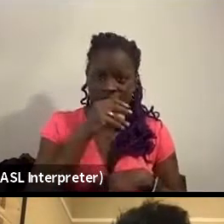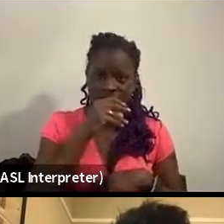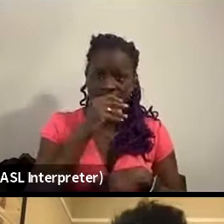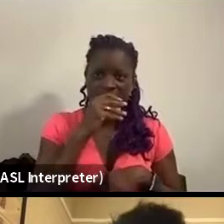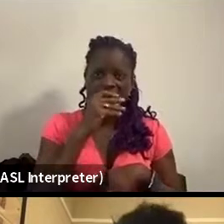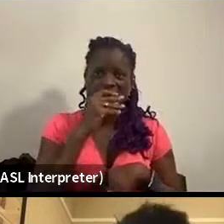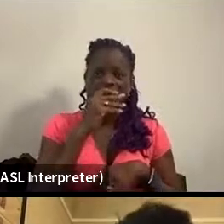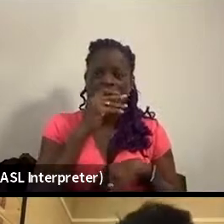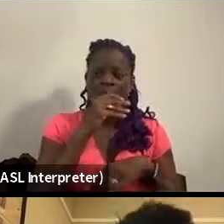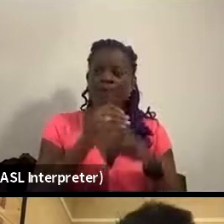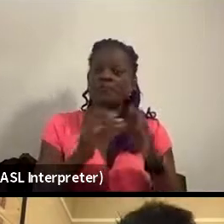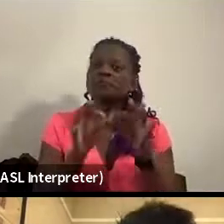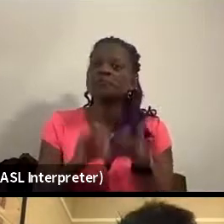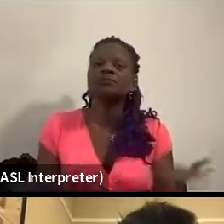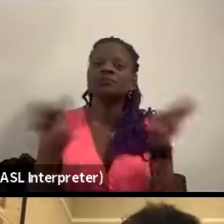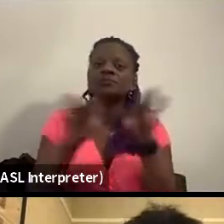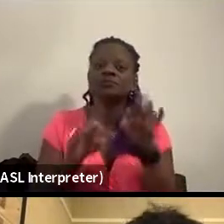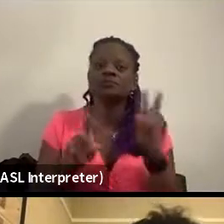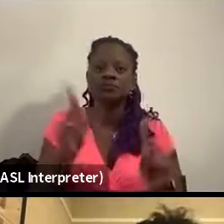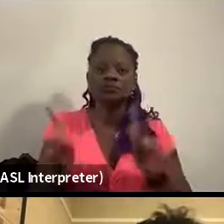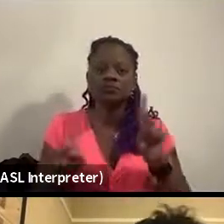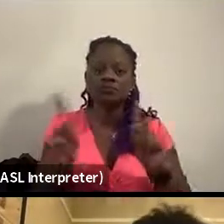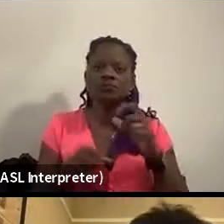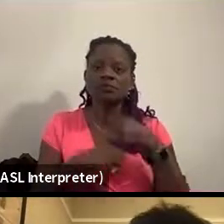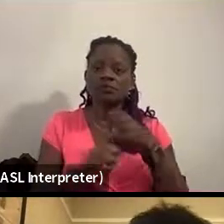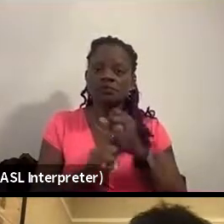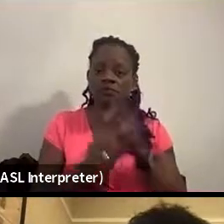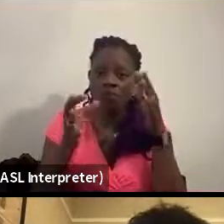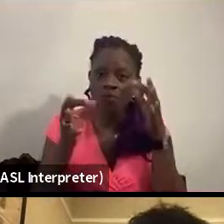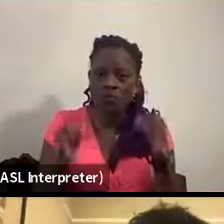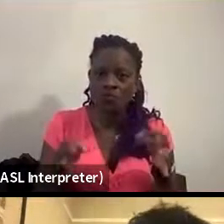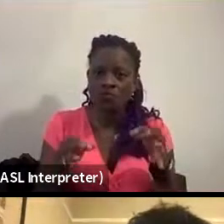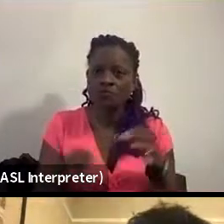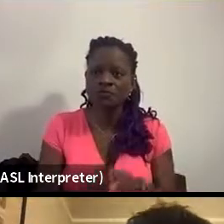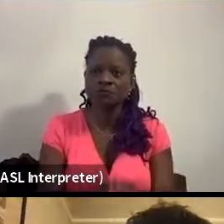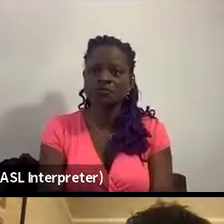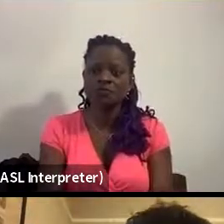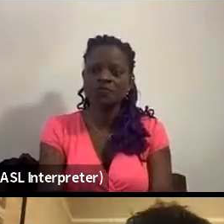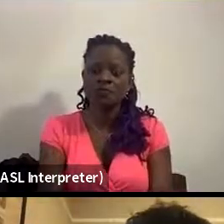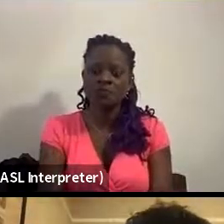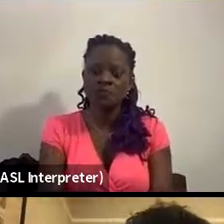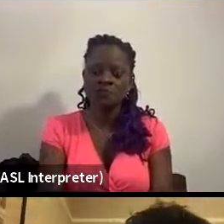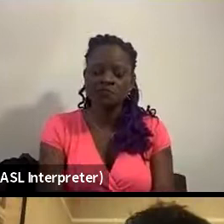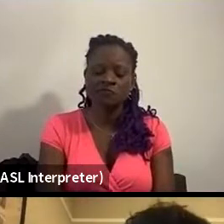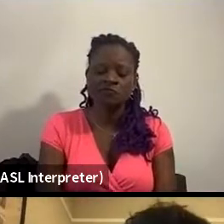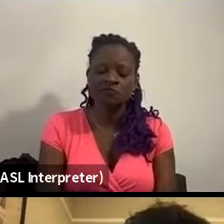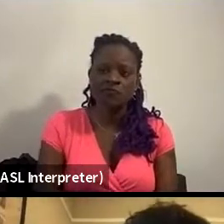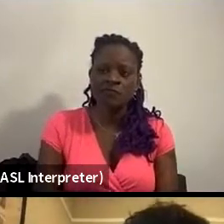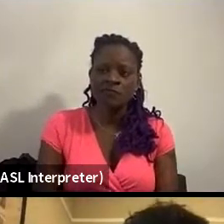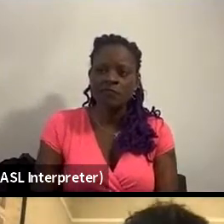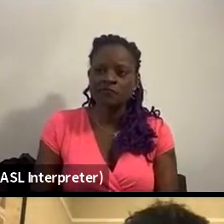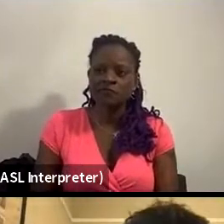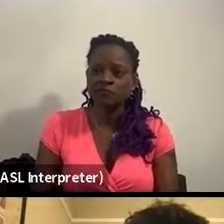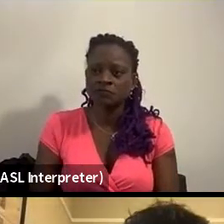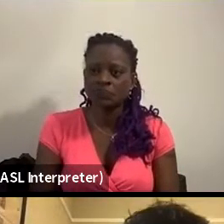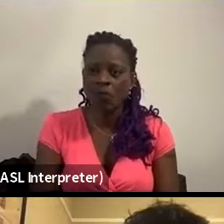make that decision when they're ready to do so. So then I guess that suggests that the that we're right now, we're getting a lot of people who really want to get